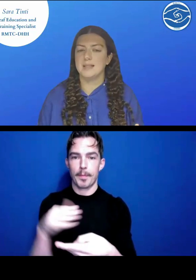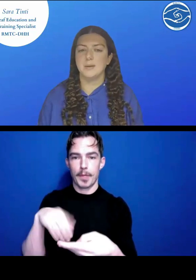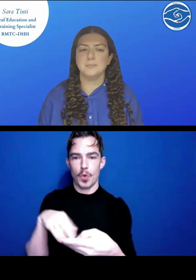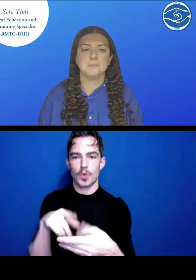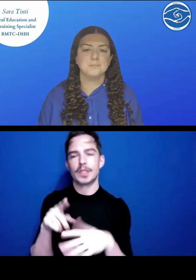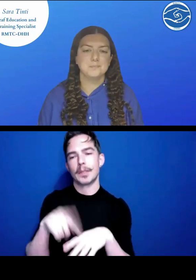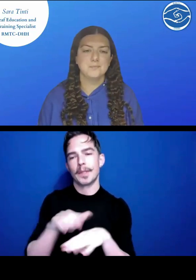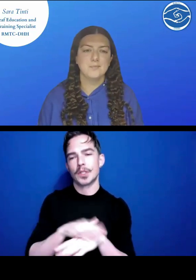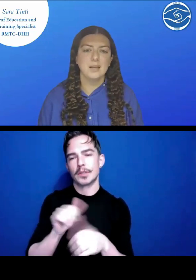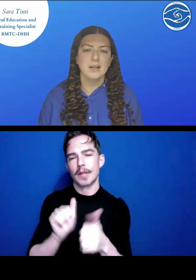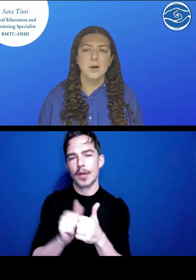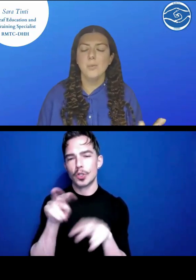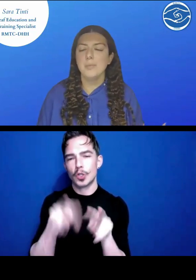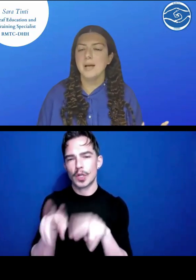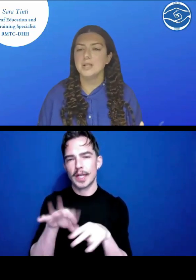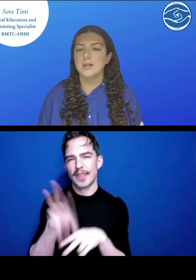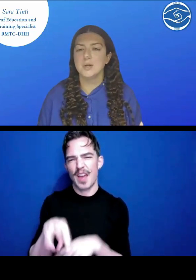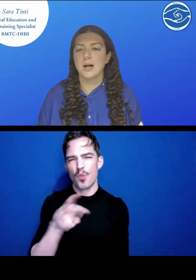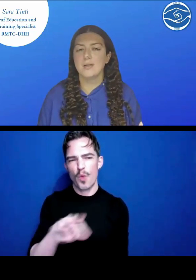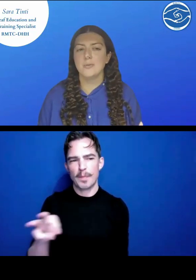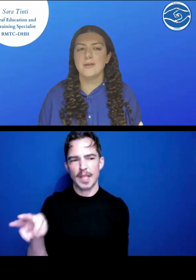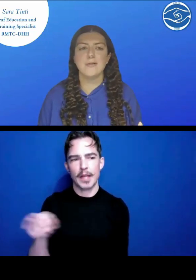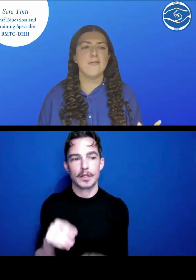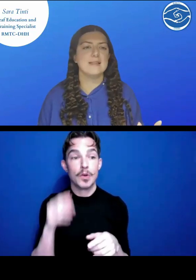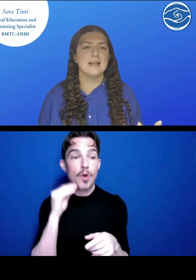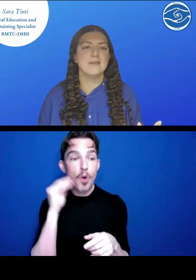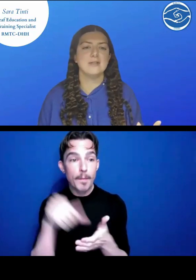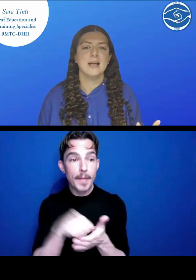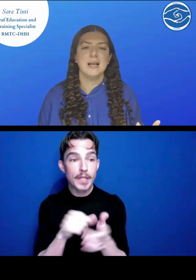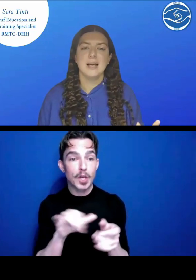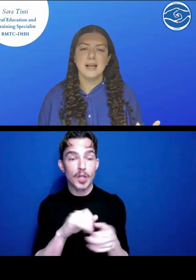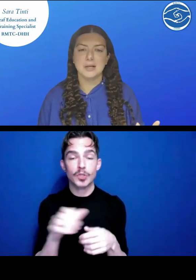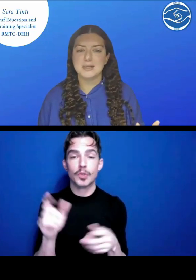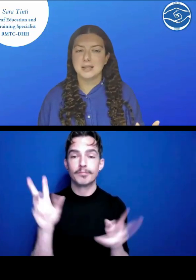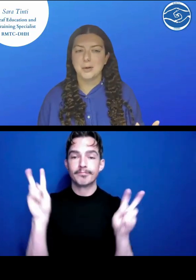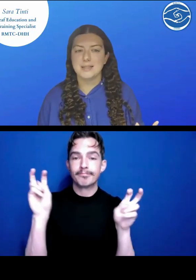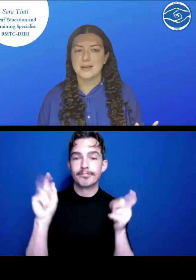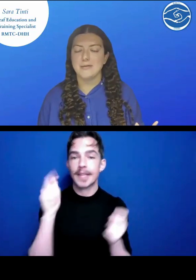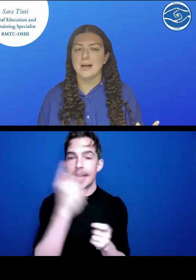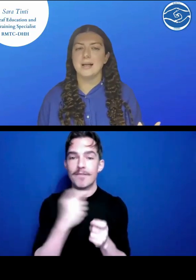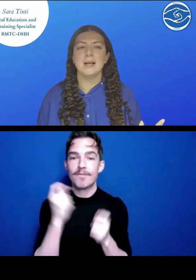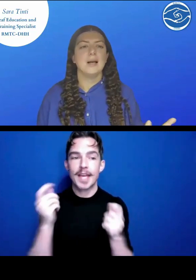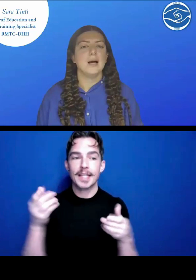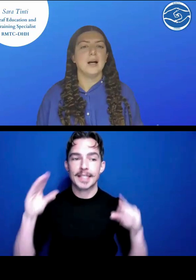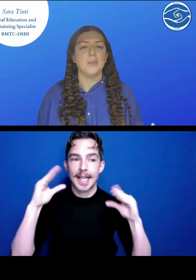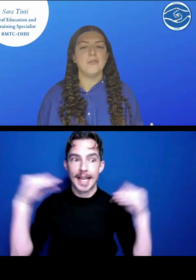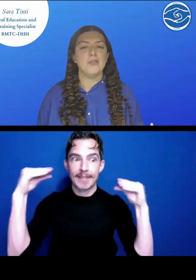the website. The homepage also got a little bit of a facelift. It looks a little bit different.